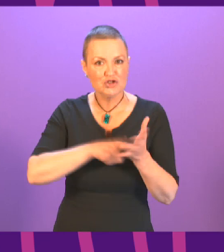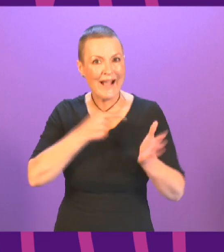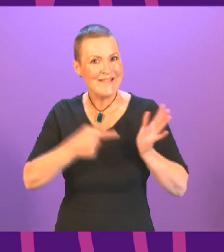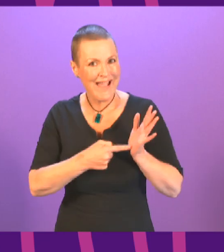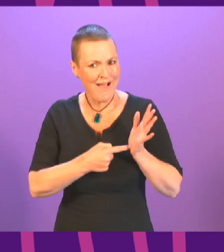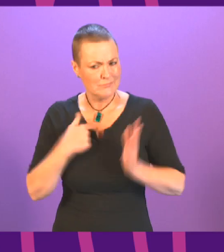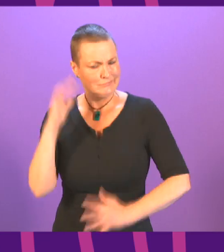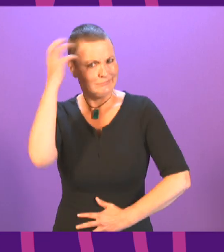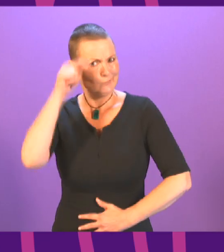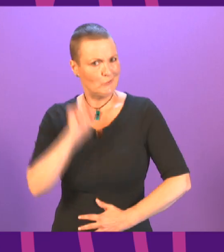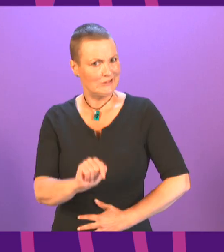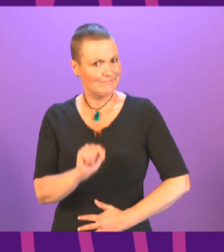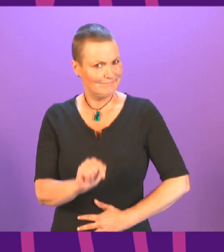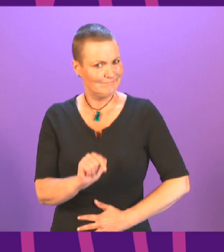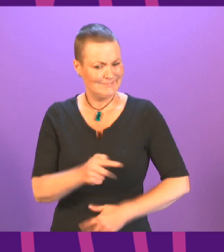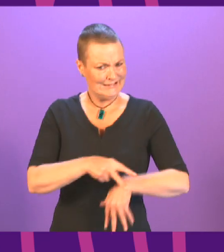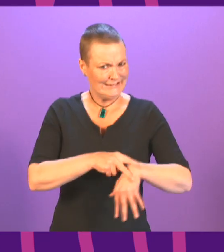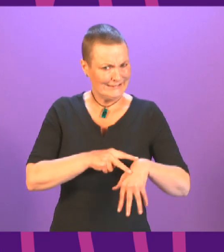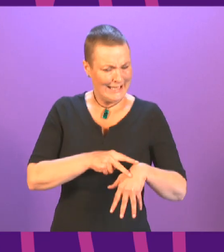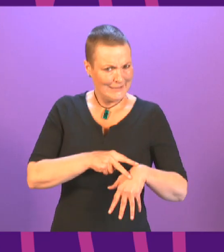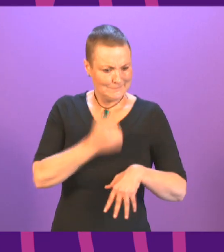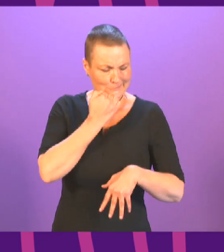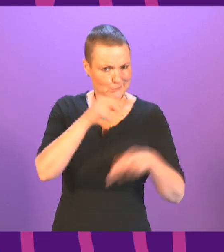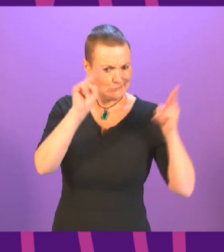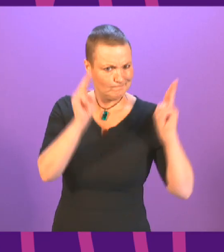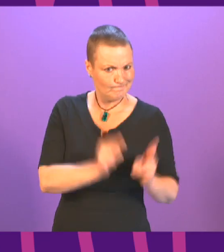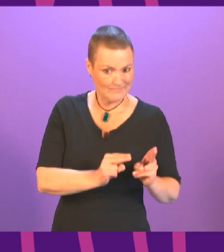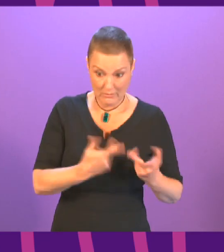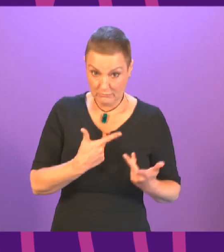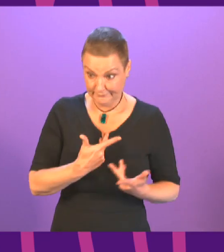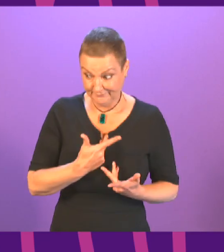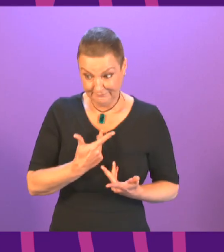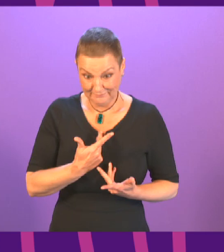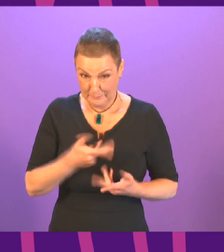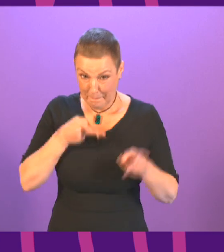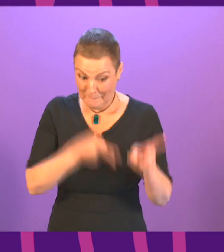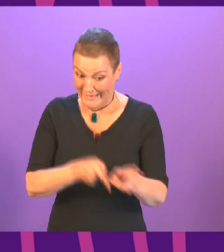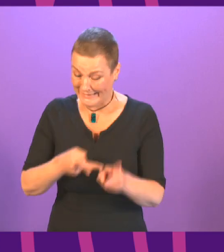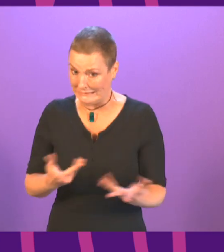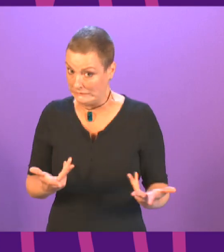Professor Jackie Taylor’s concerns about staff shortages and a lack of beds, but she